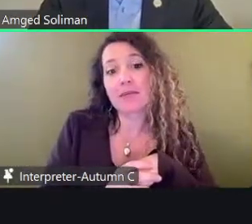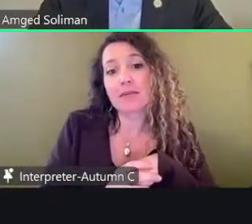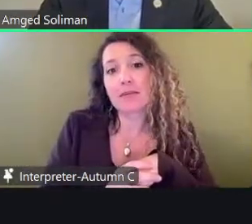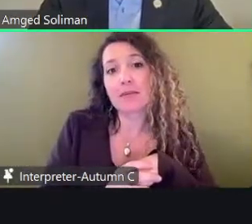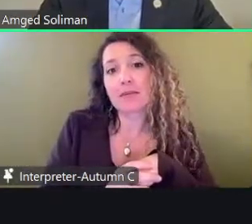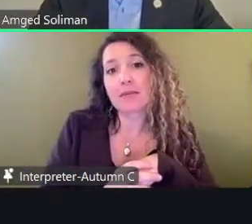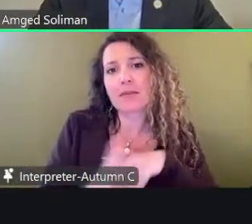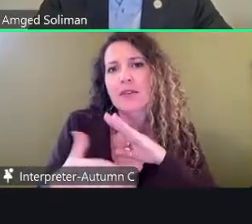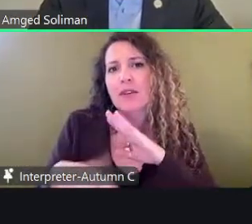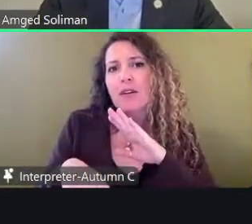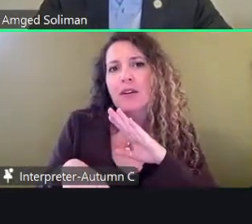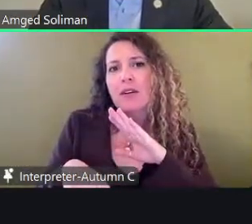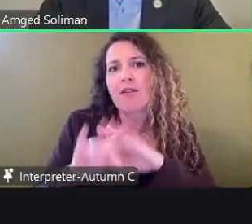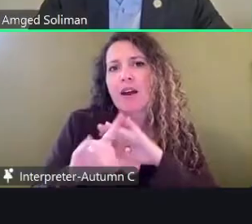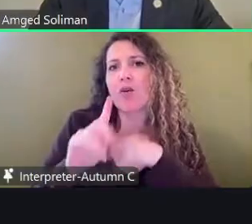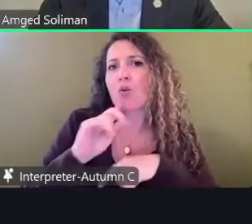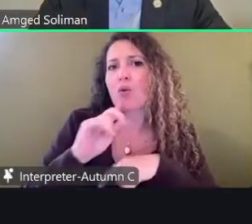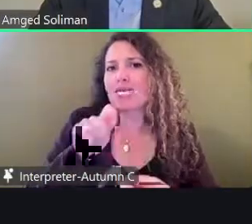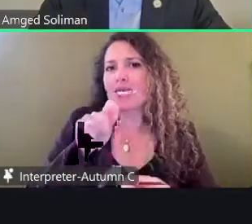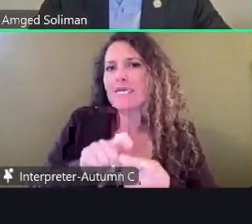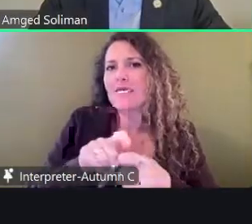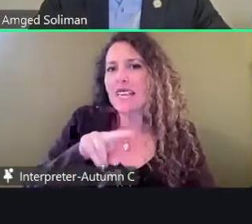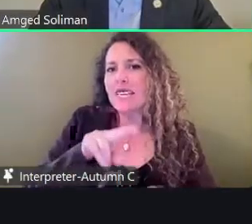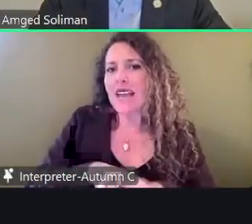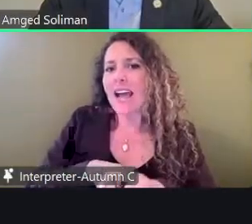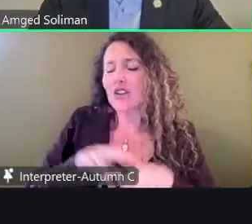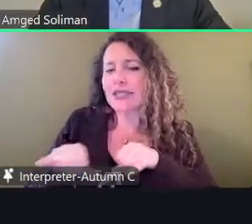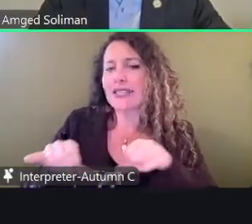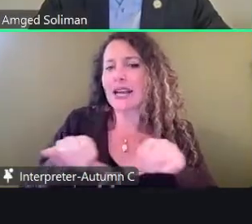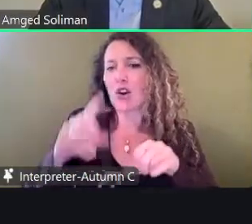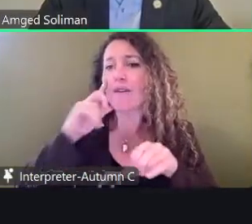finding an a very specific national standard on the on the medical side of this equation